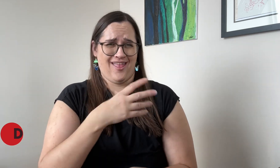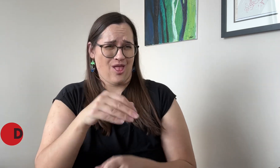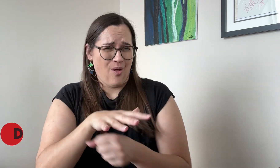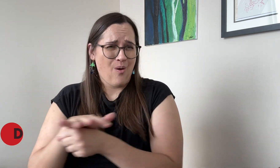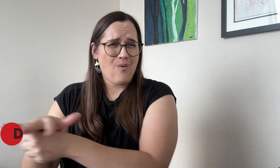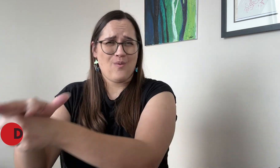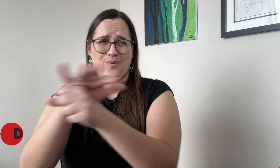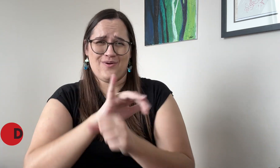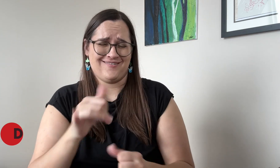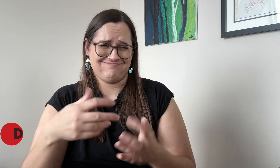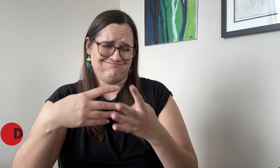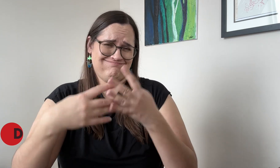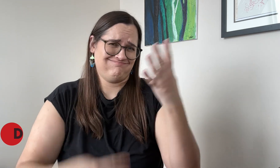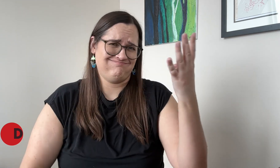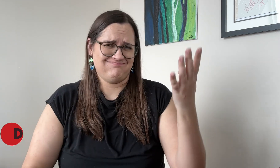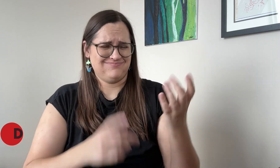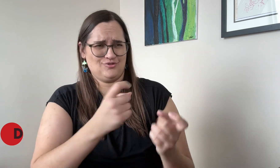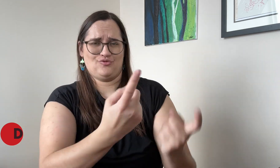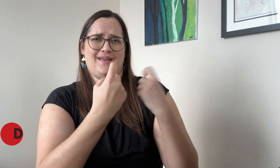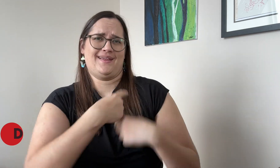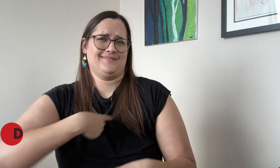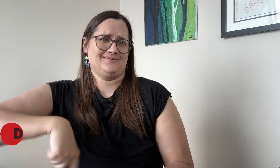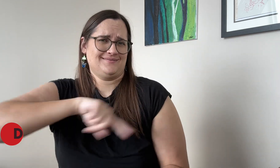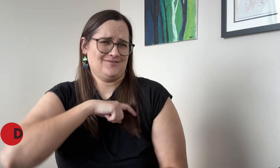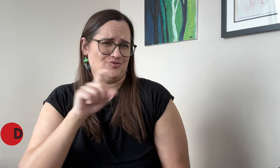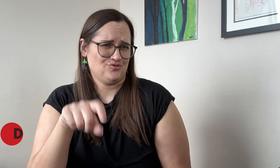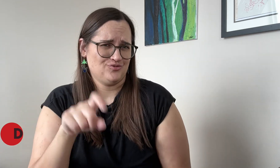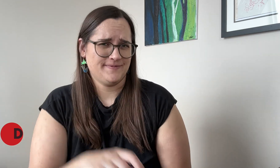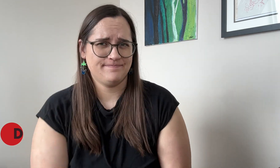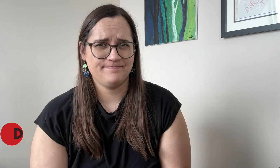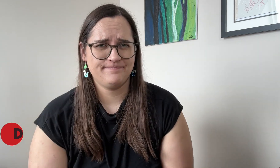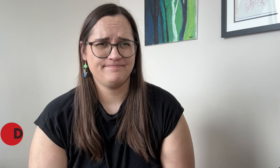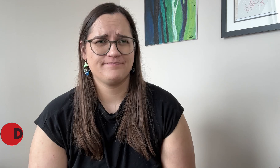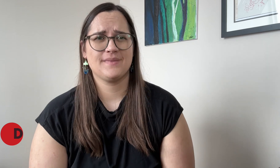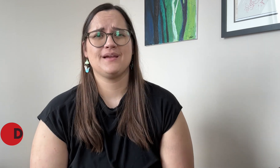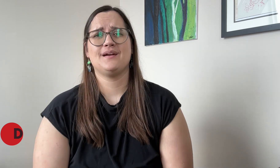all across Canada and locally. They should have asked us.